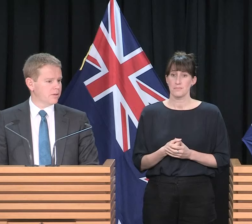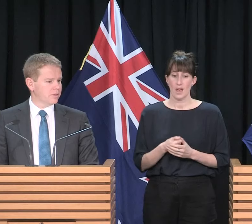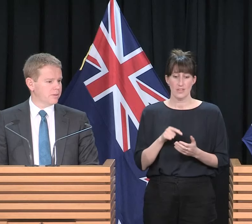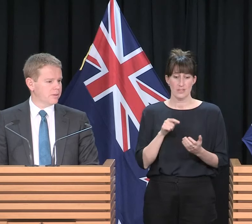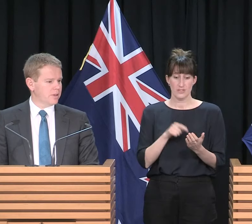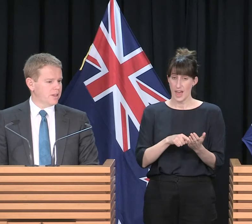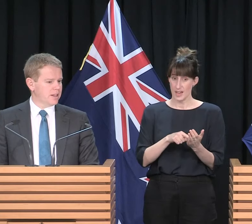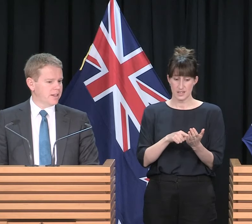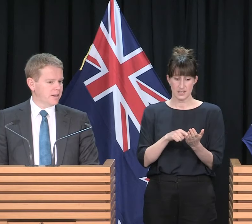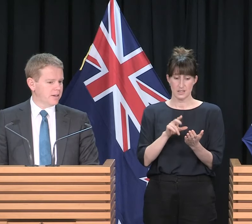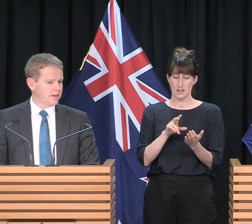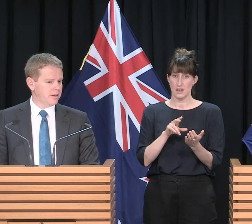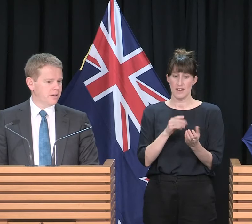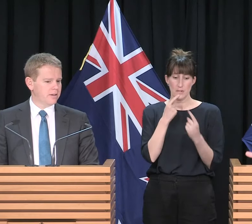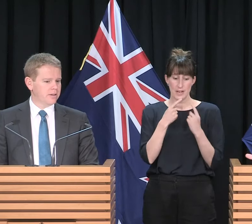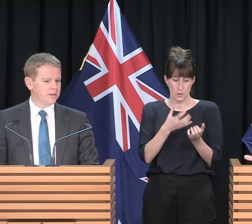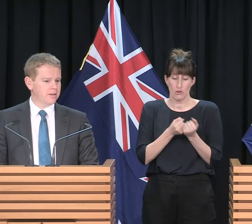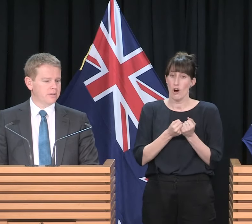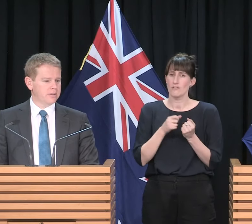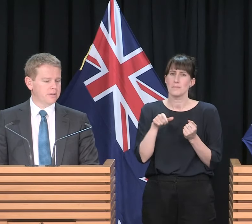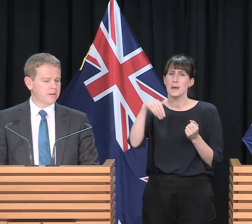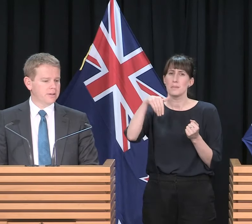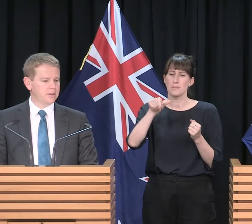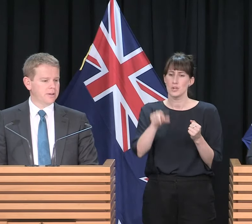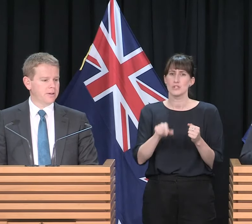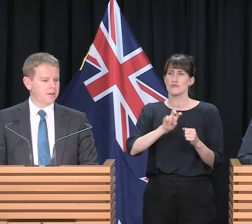continue to develop and use